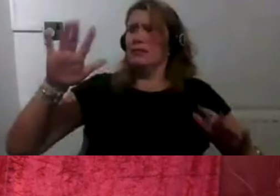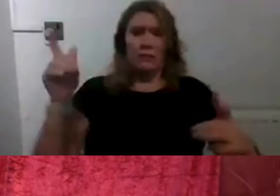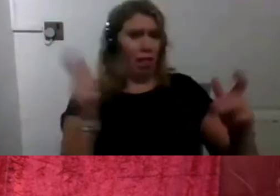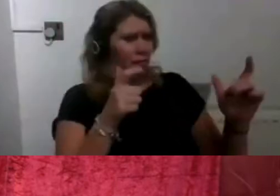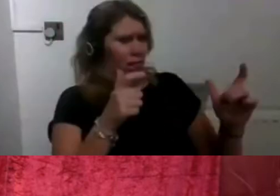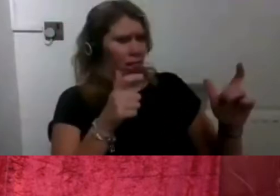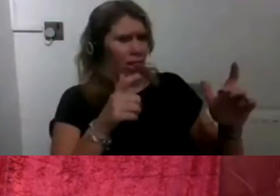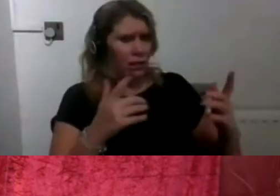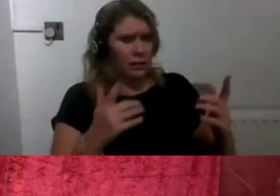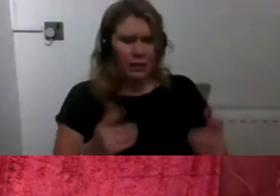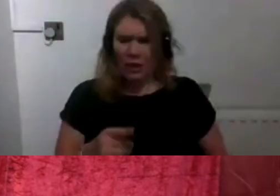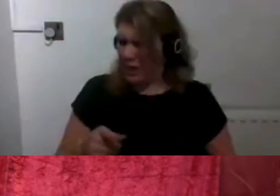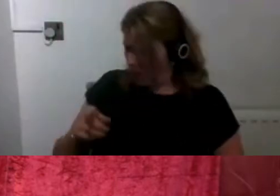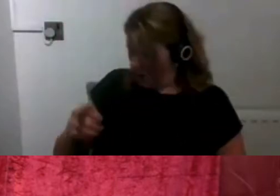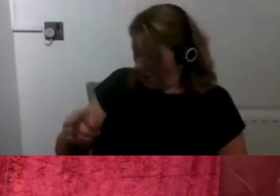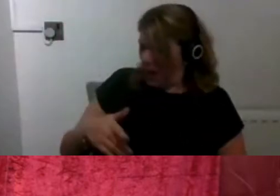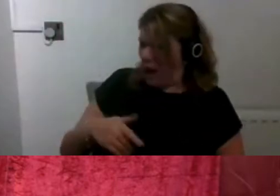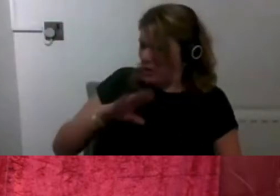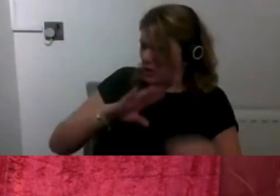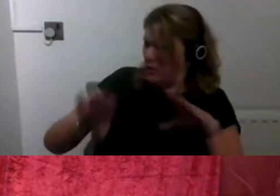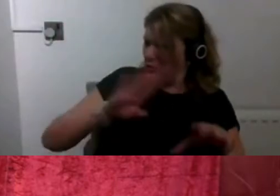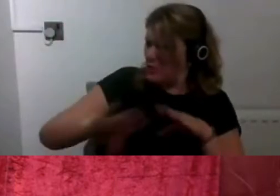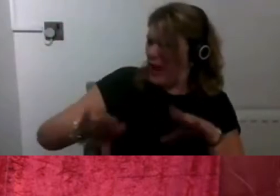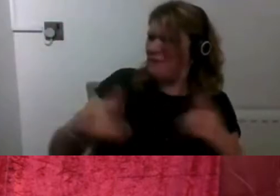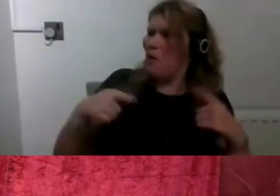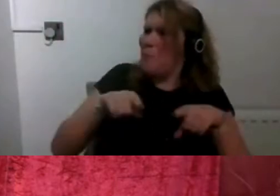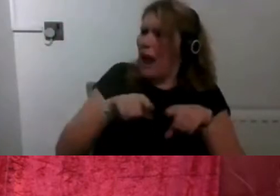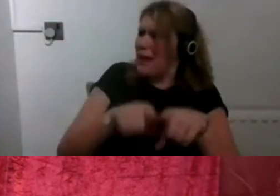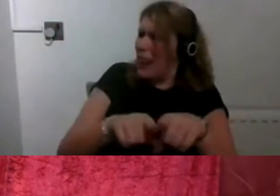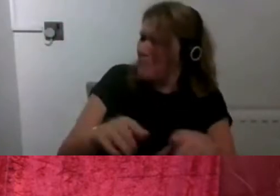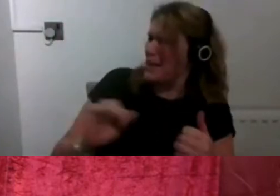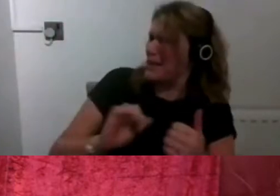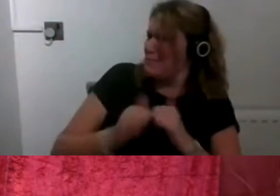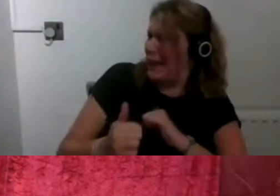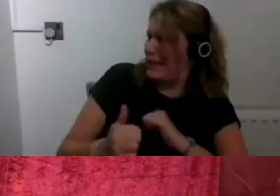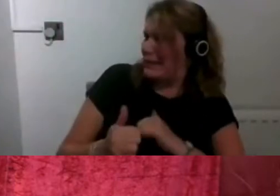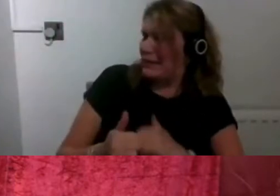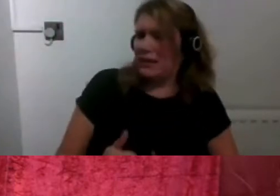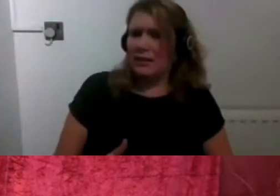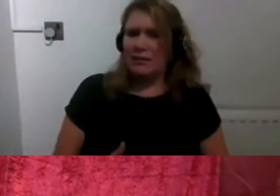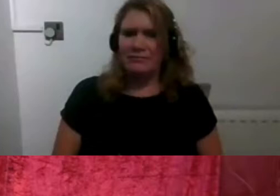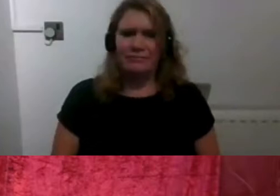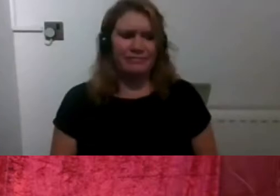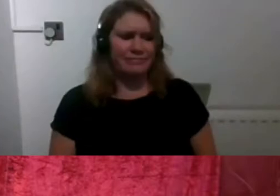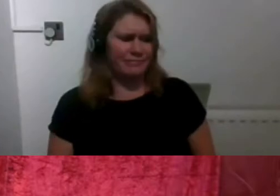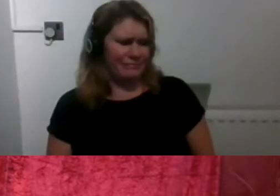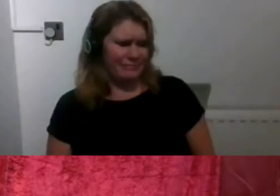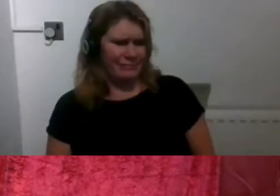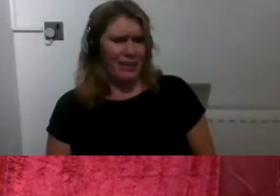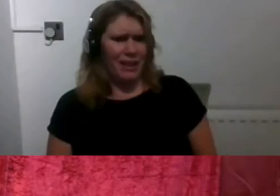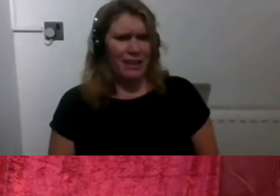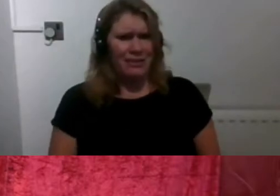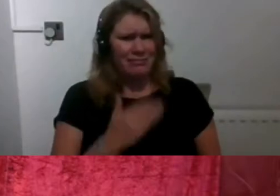Ha ha ha 'ere are you training for the Paralympics? Oh if only he knew